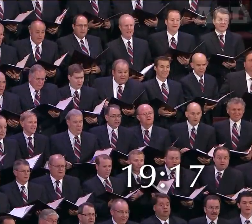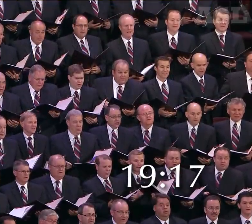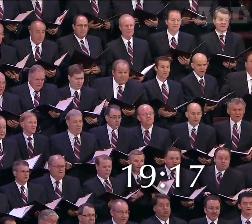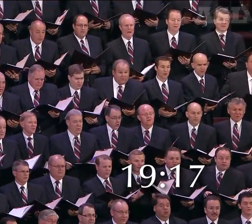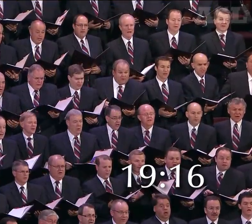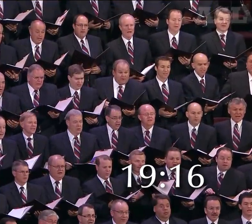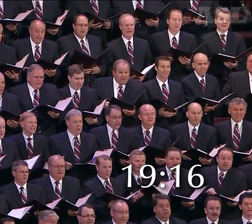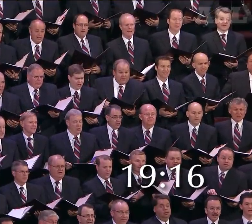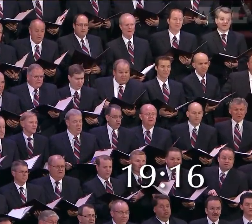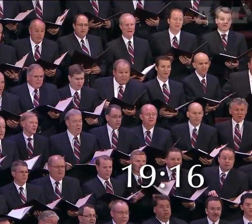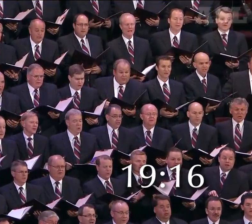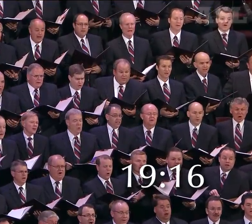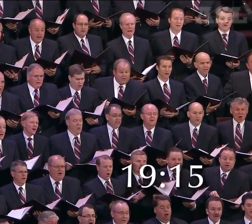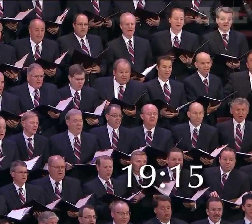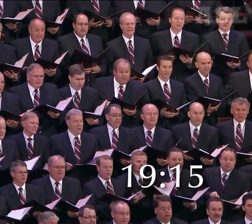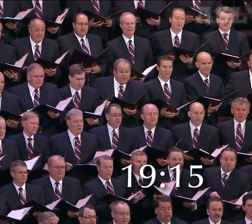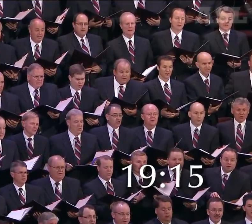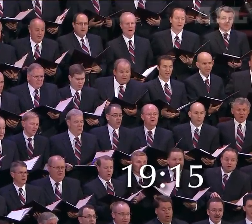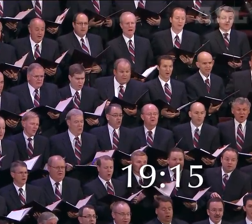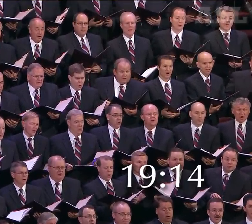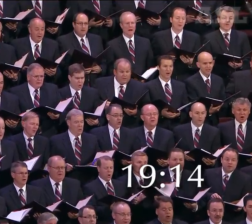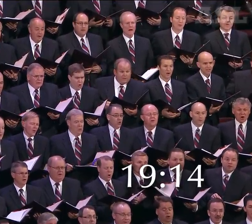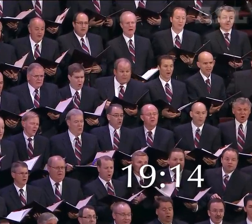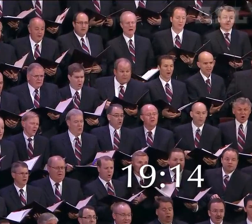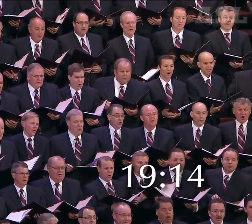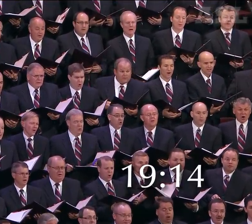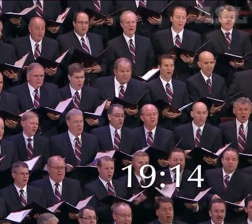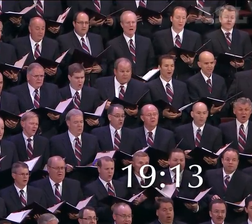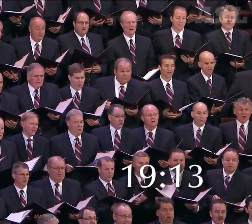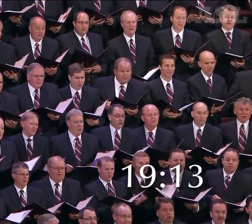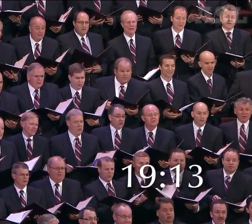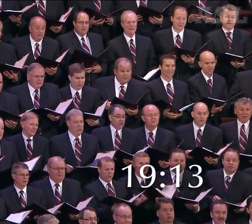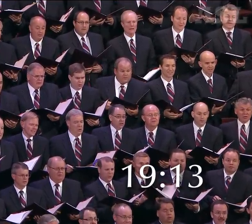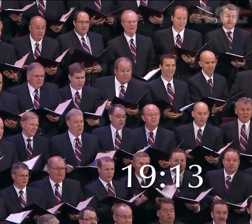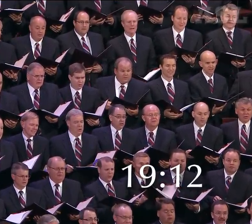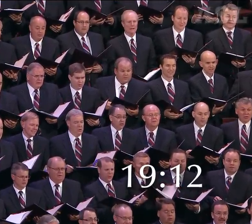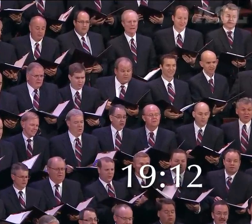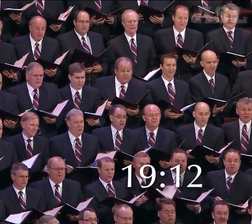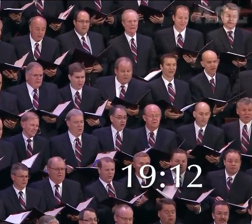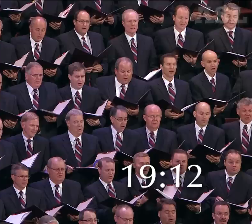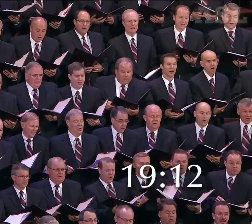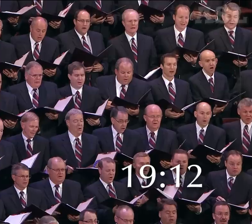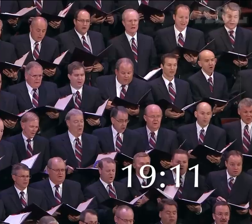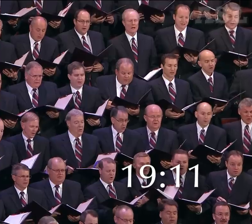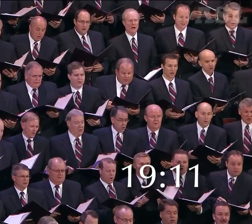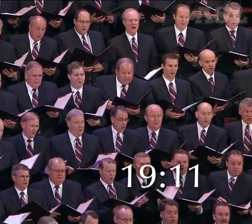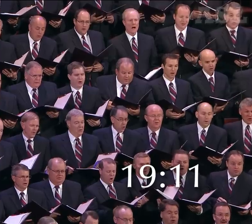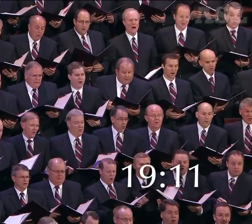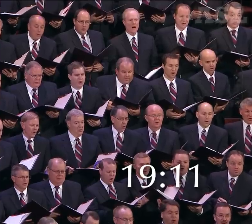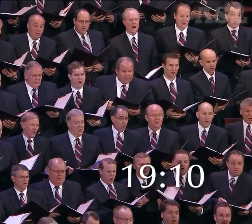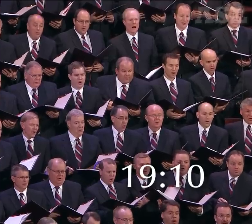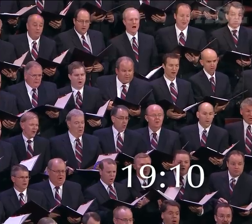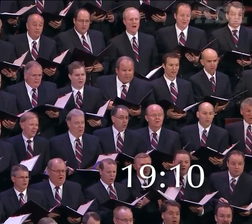THIS IS THE ENGLISH CLOSED CAPTION CHANNEL OF THE CHURCH OF JESUS CHRIST OF LATTER-DAY SAINTS.